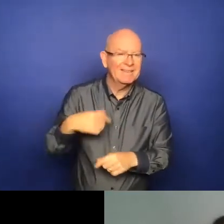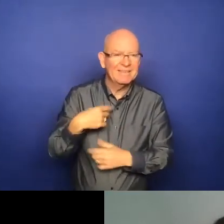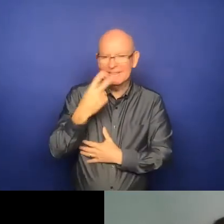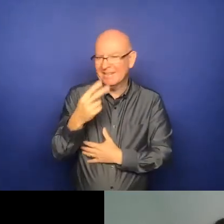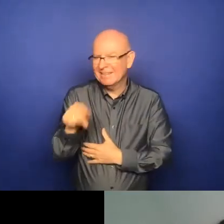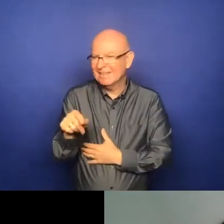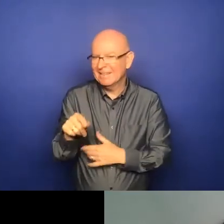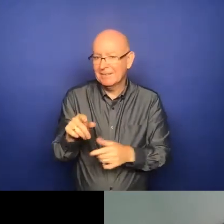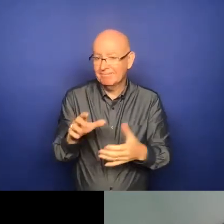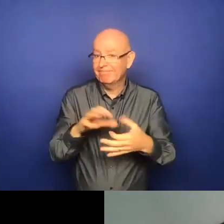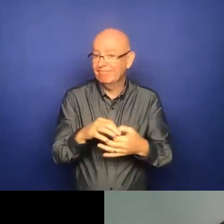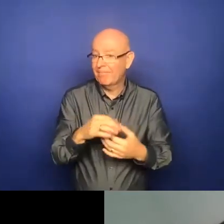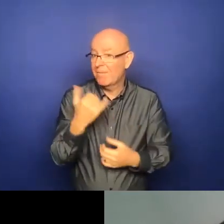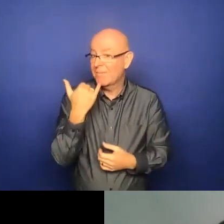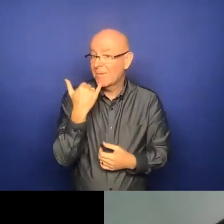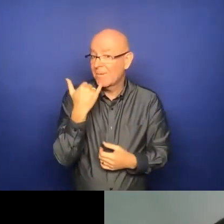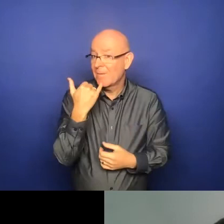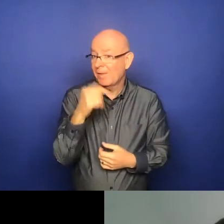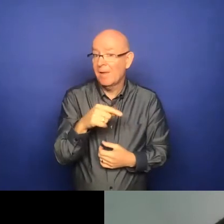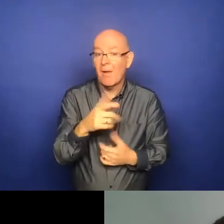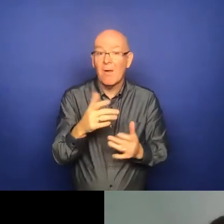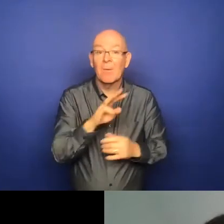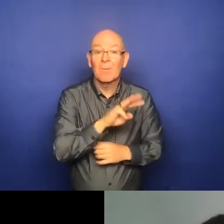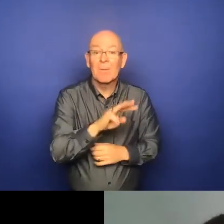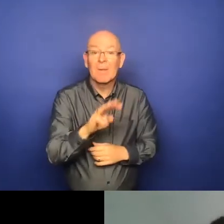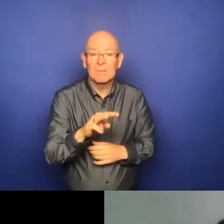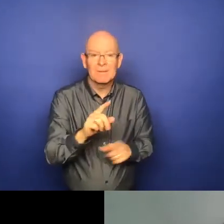for people with hearing or communication difficulties when